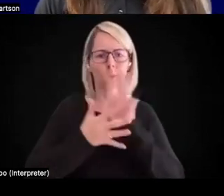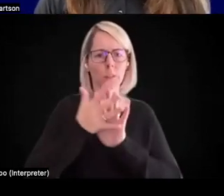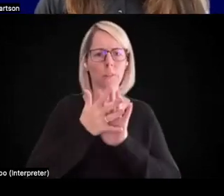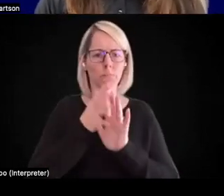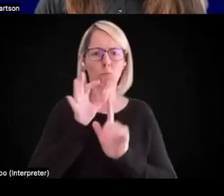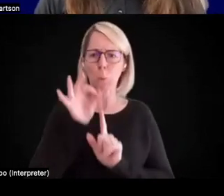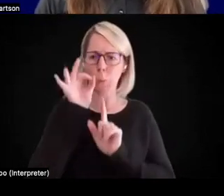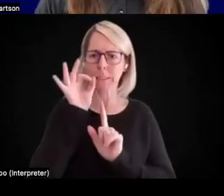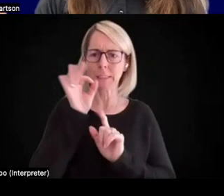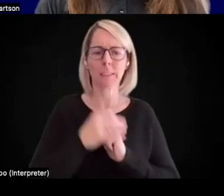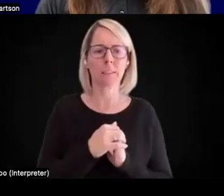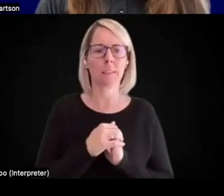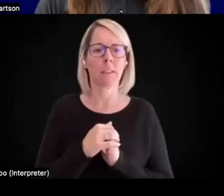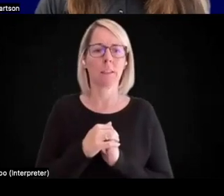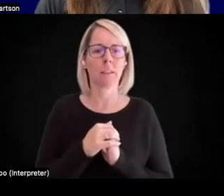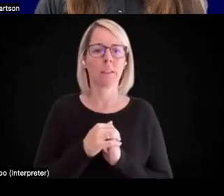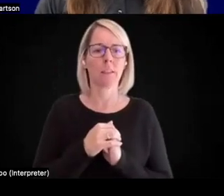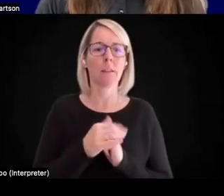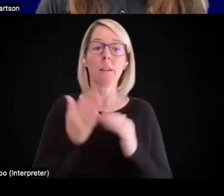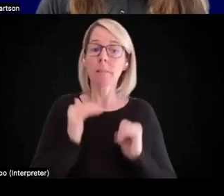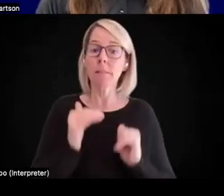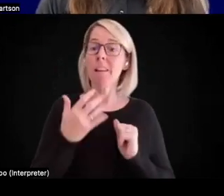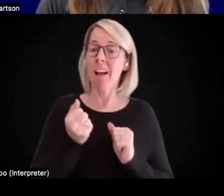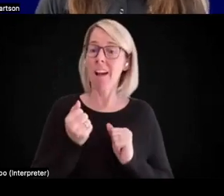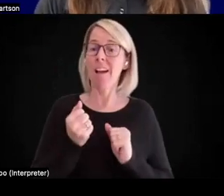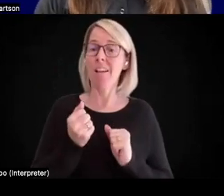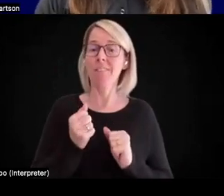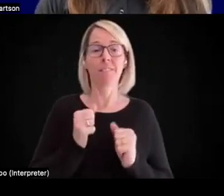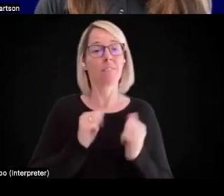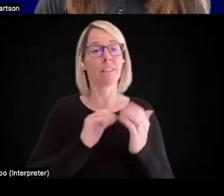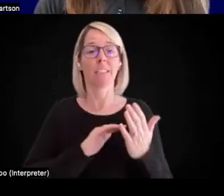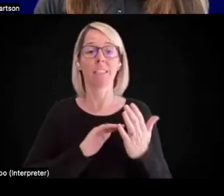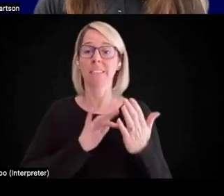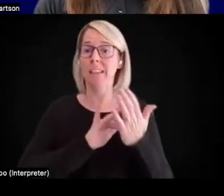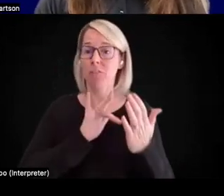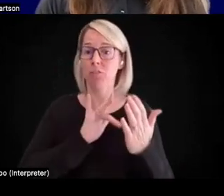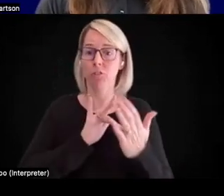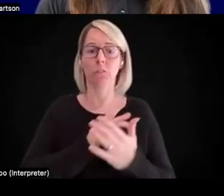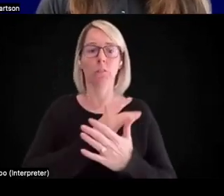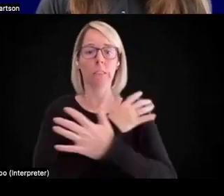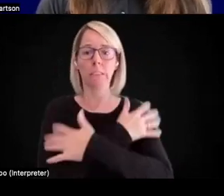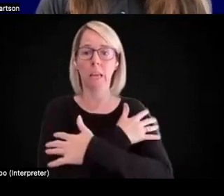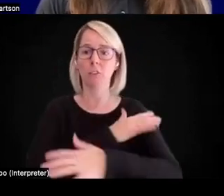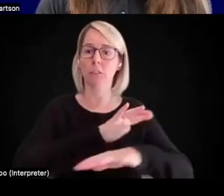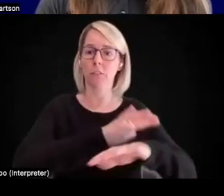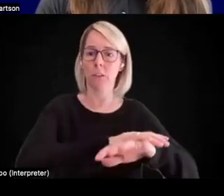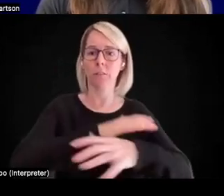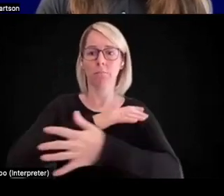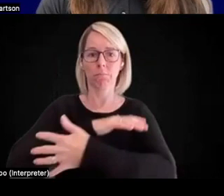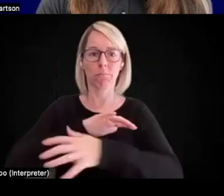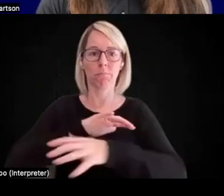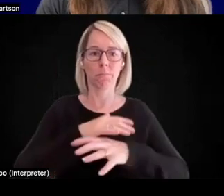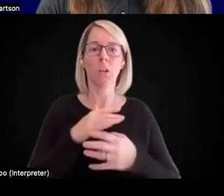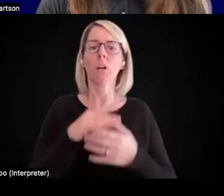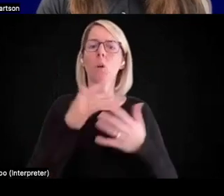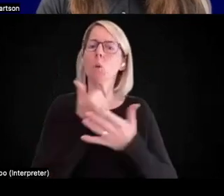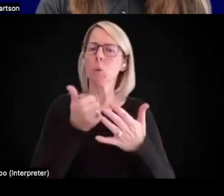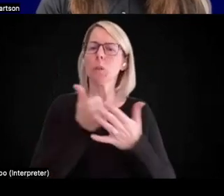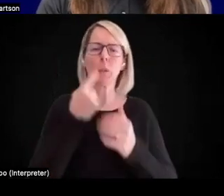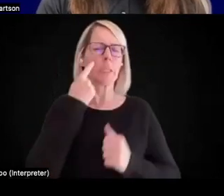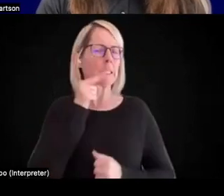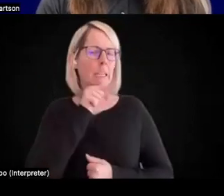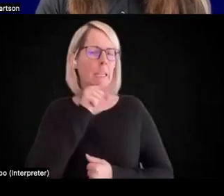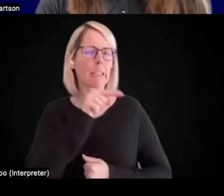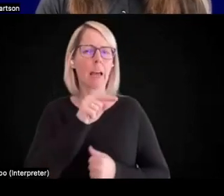is a degree of touch in attunement, but usually you can see that source of touch, you can see